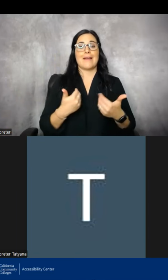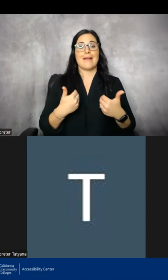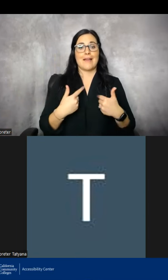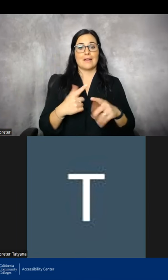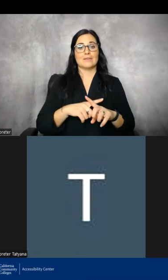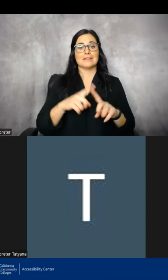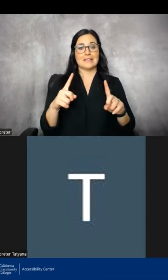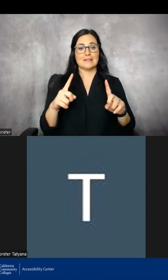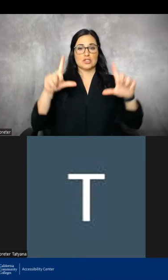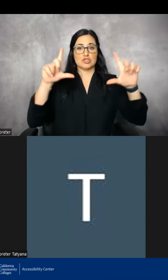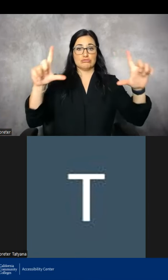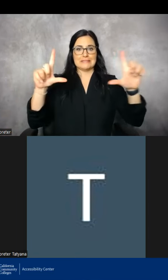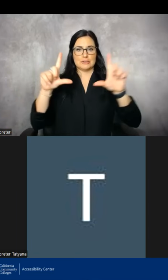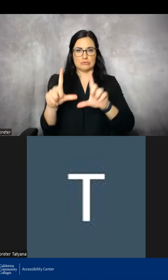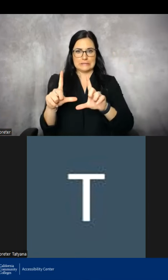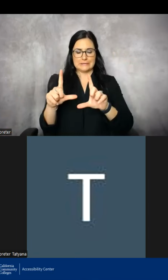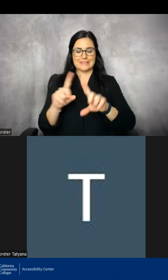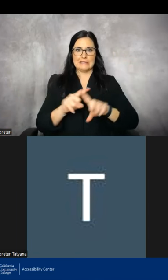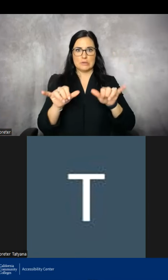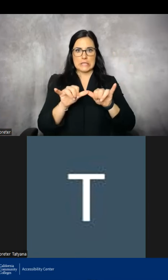and window sizes, we have different devices.